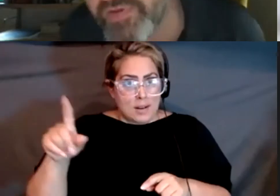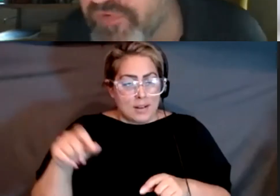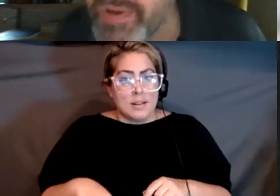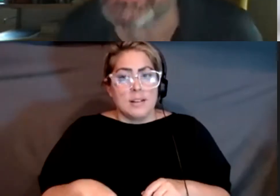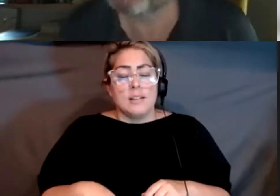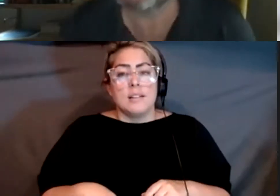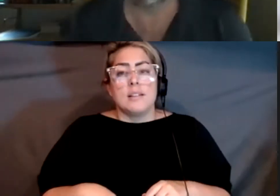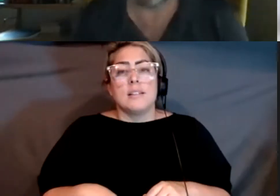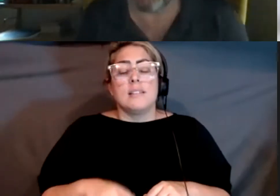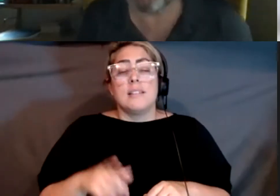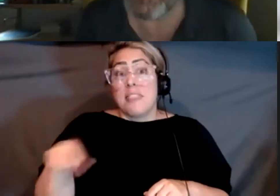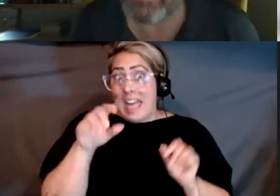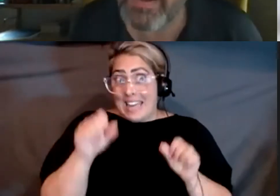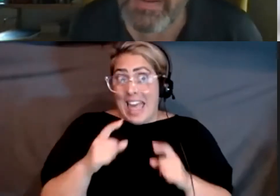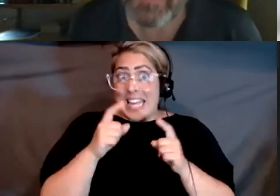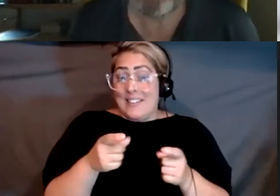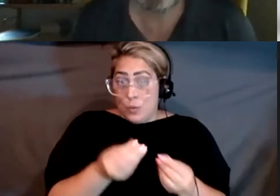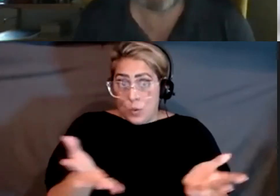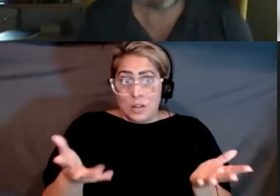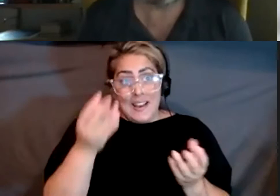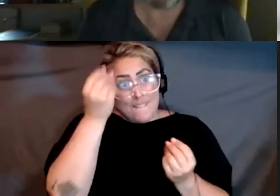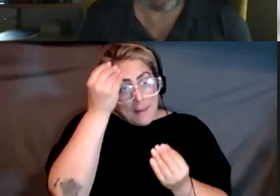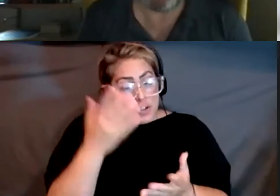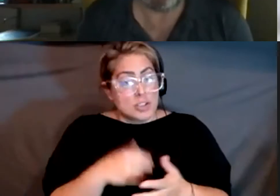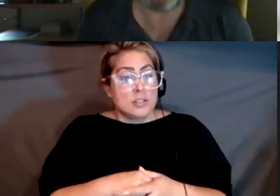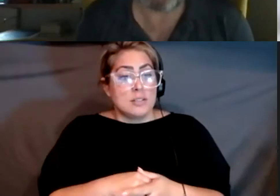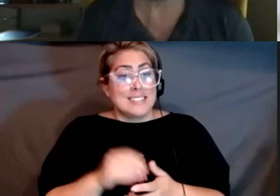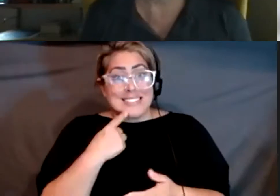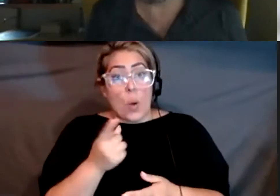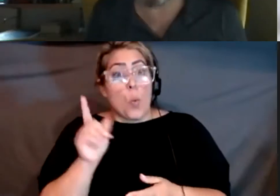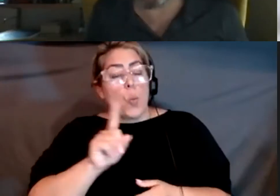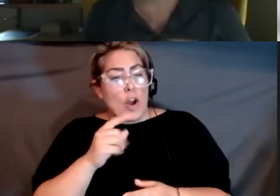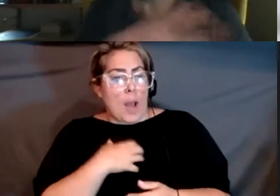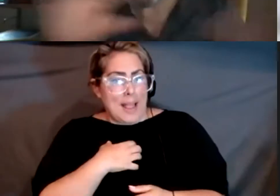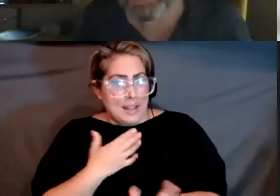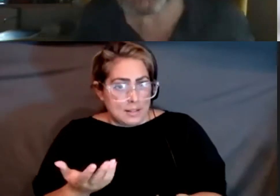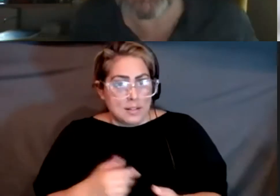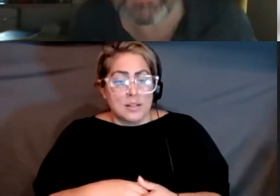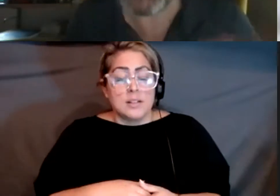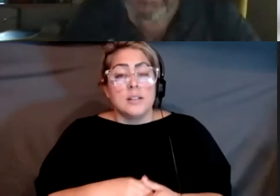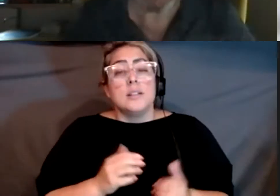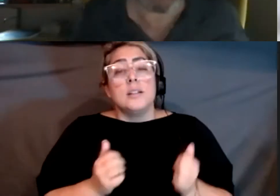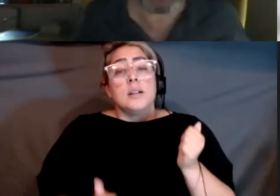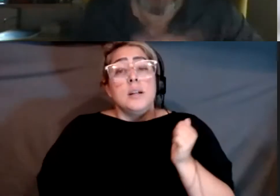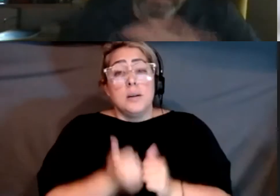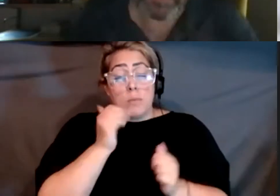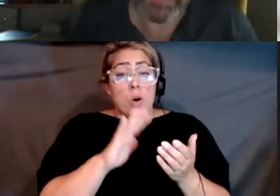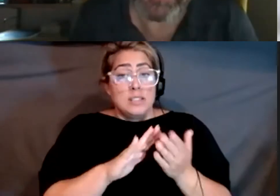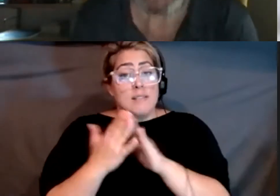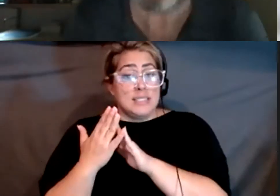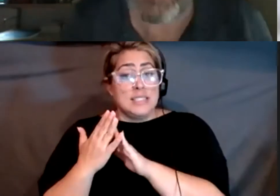to make the complaint.